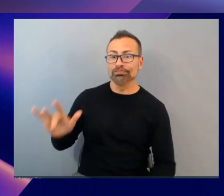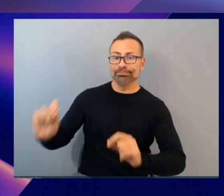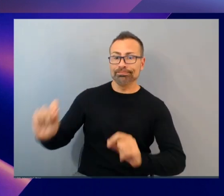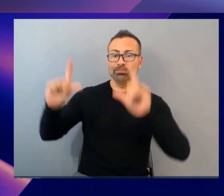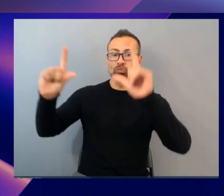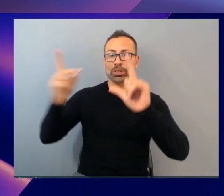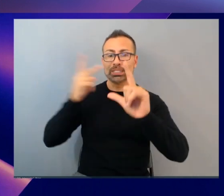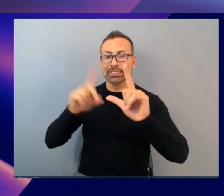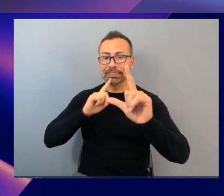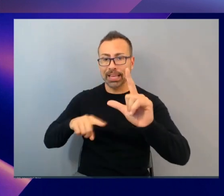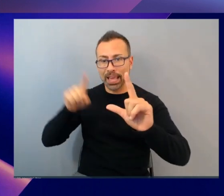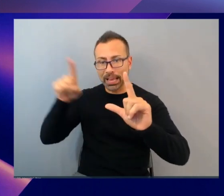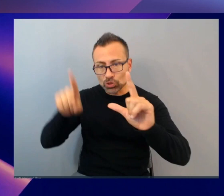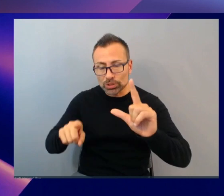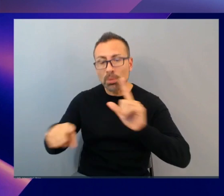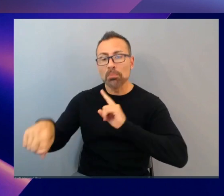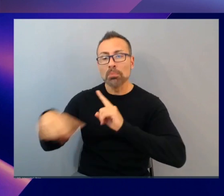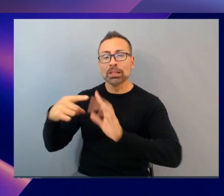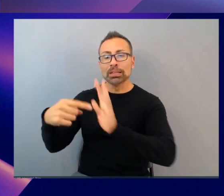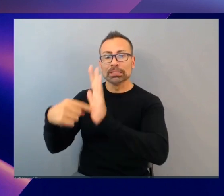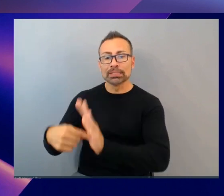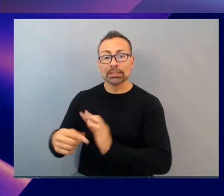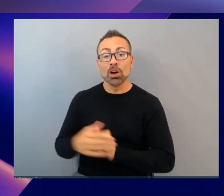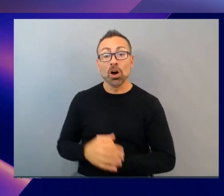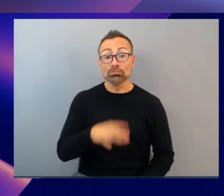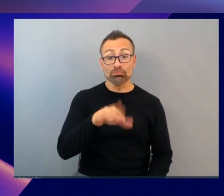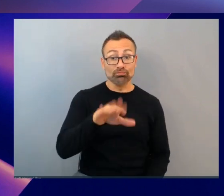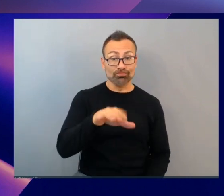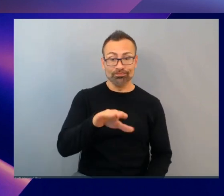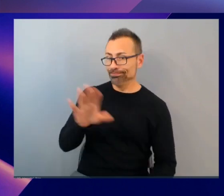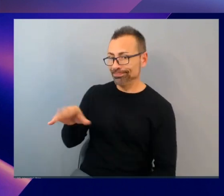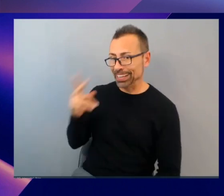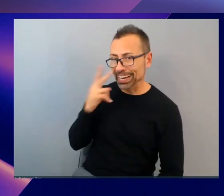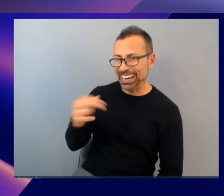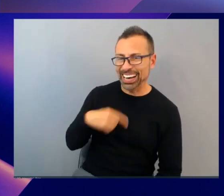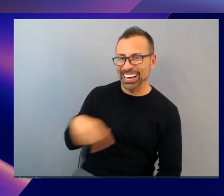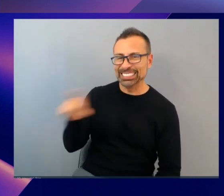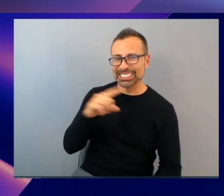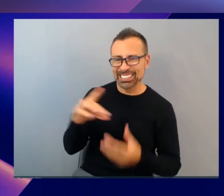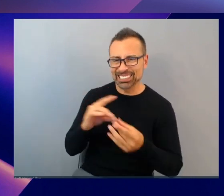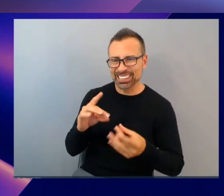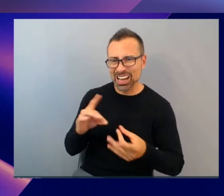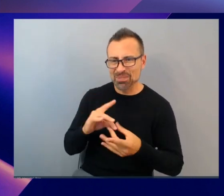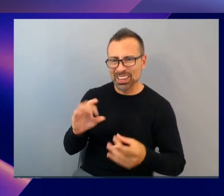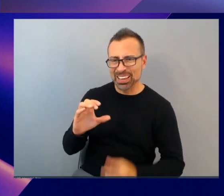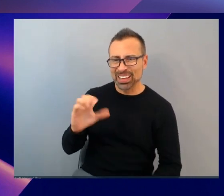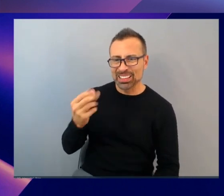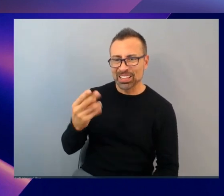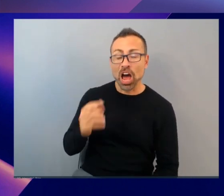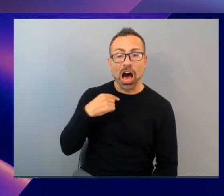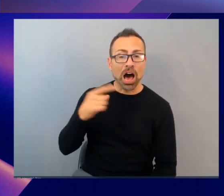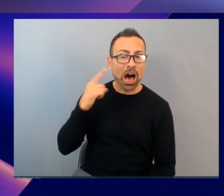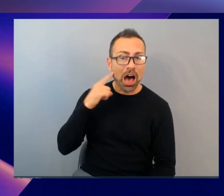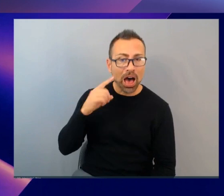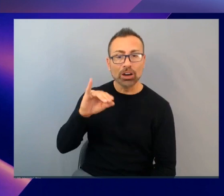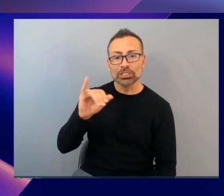So, in this case- - Oh, I see a comment in the chat, because we've been saying JSON, JSON, JSON, I've heard it JSON, Jason, I don't know.